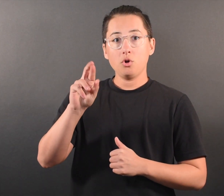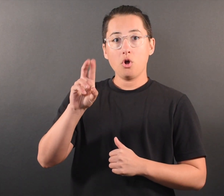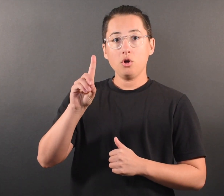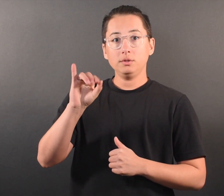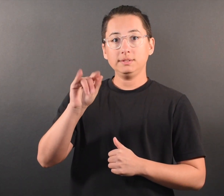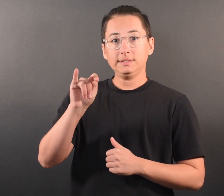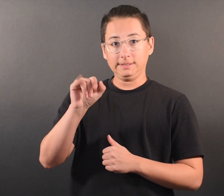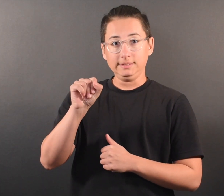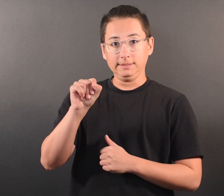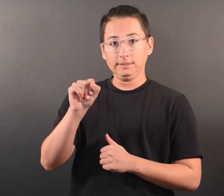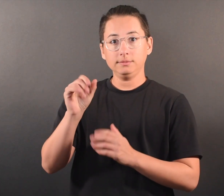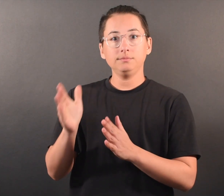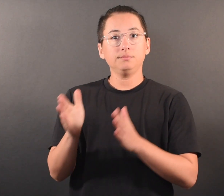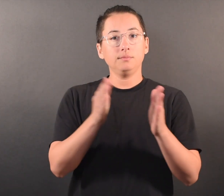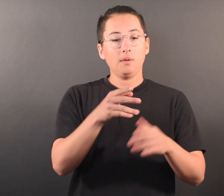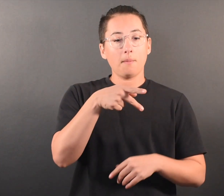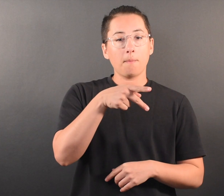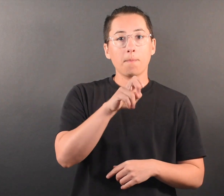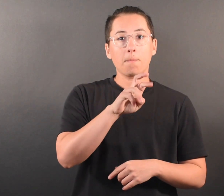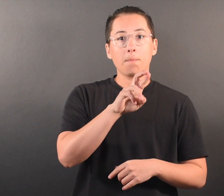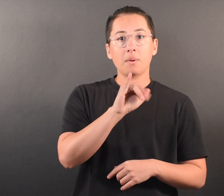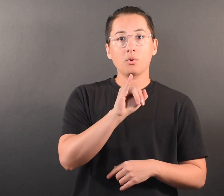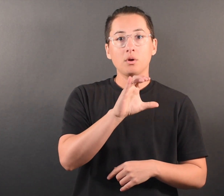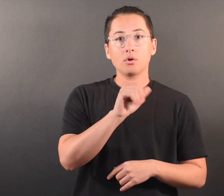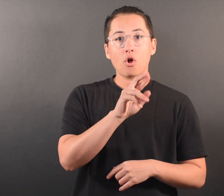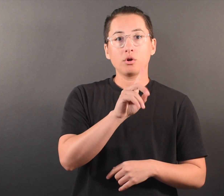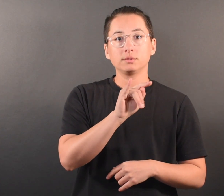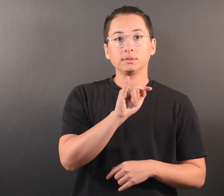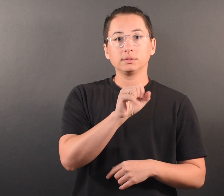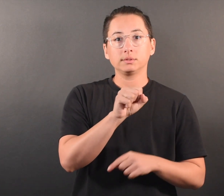Myocarditis and pericarditis